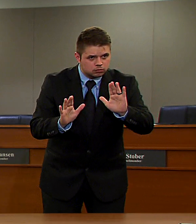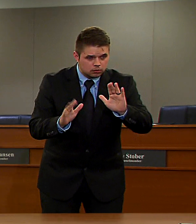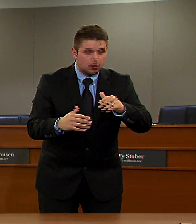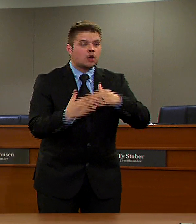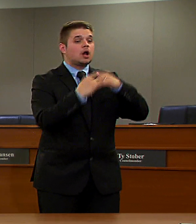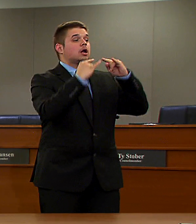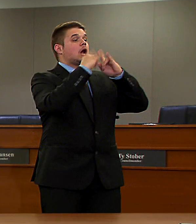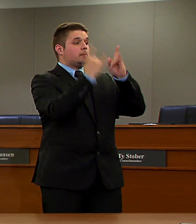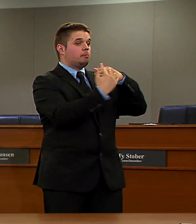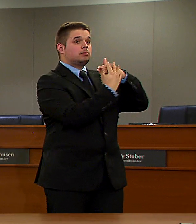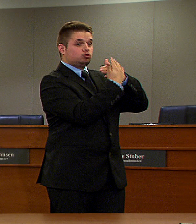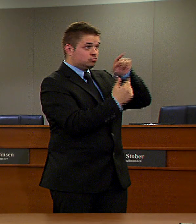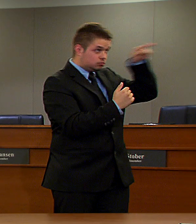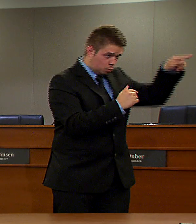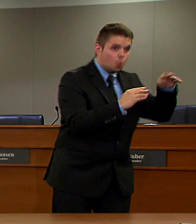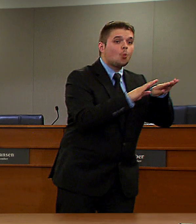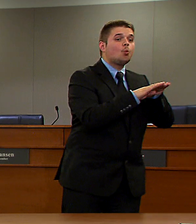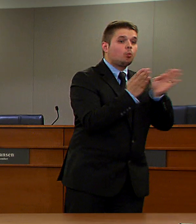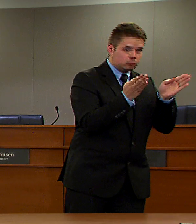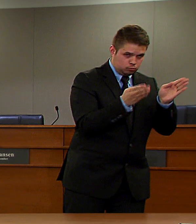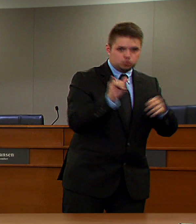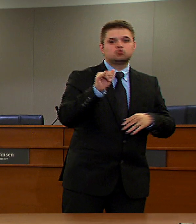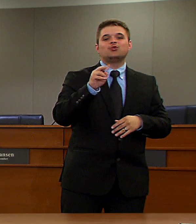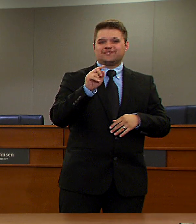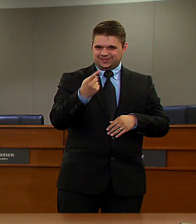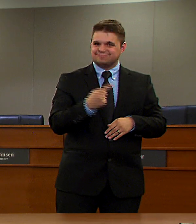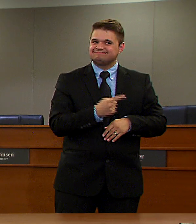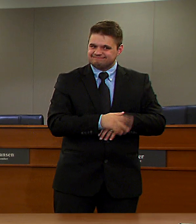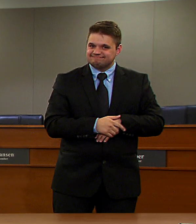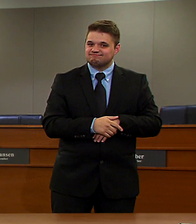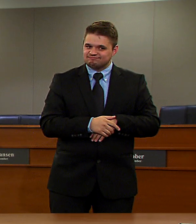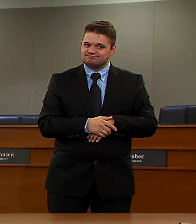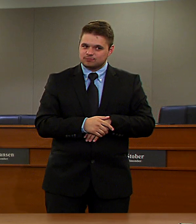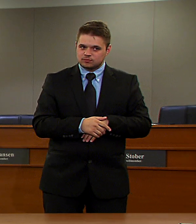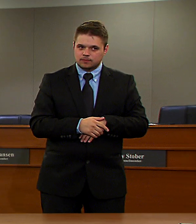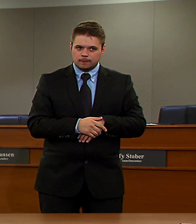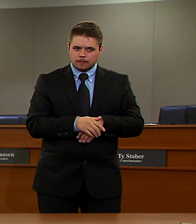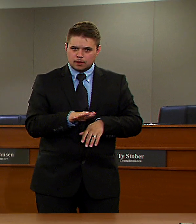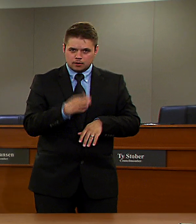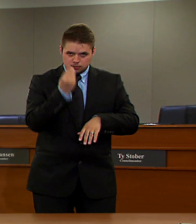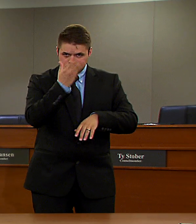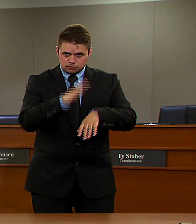after June 1. Gatherings of no more than five people outside your household.